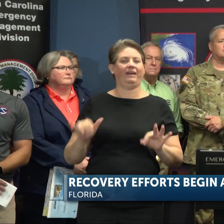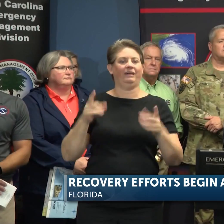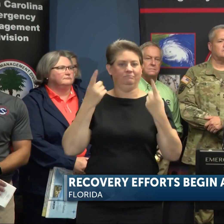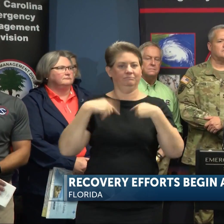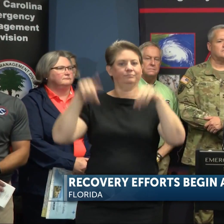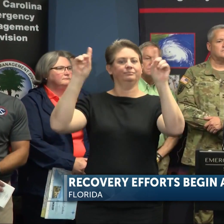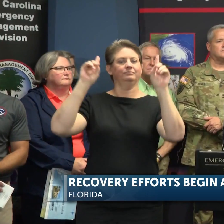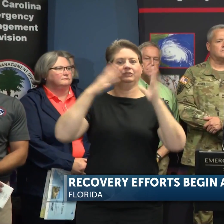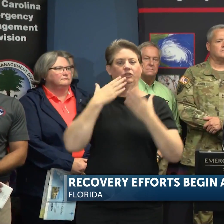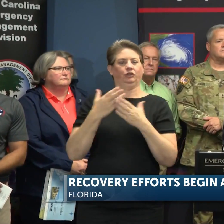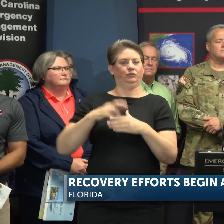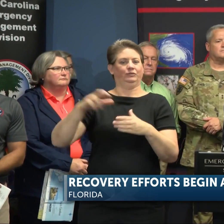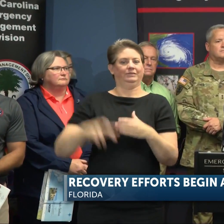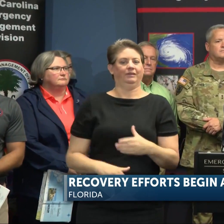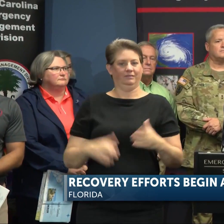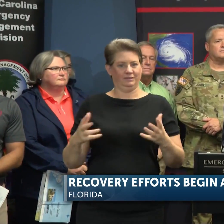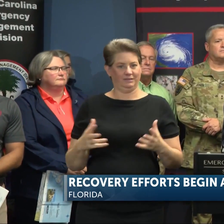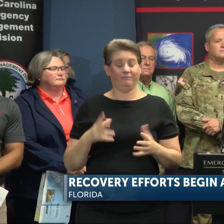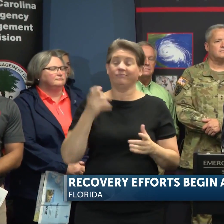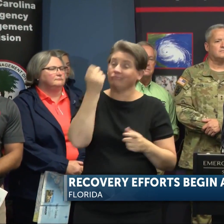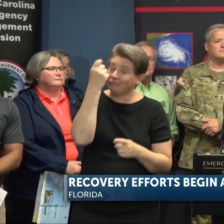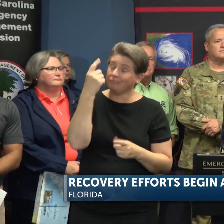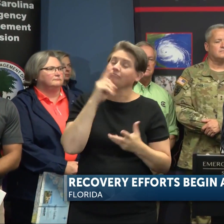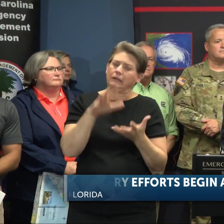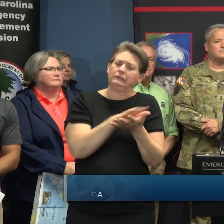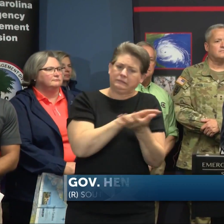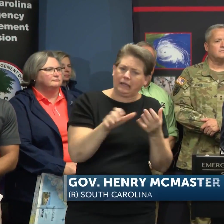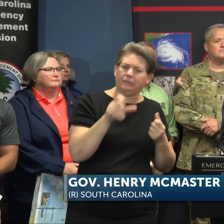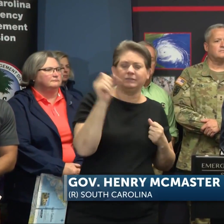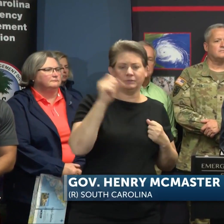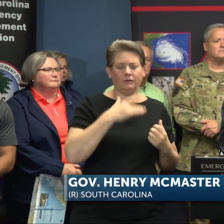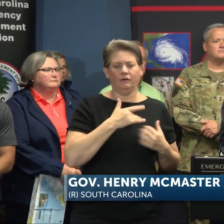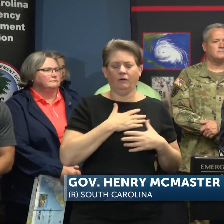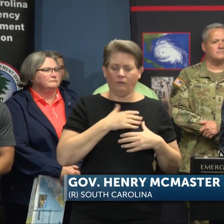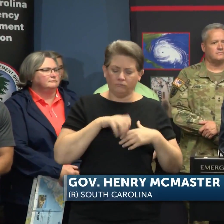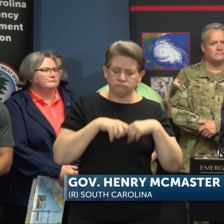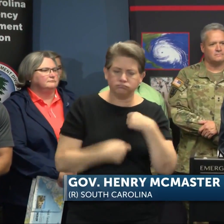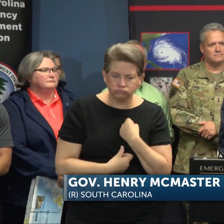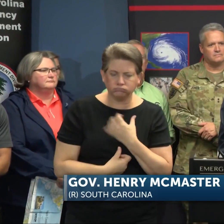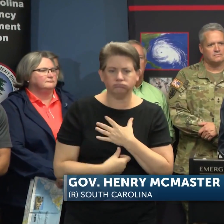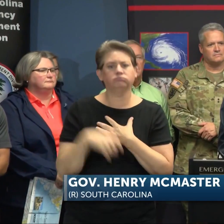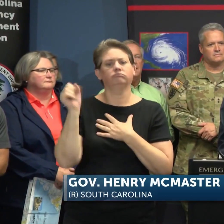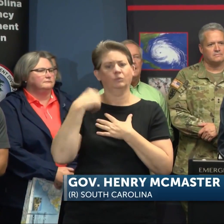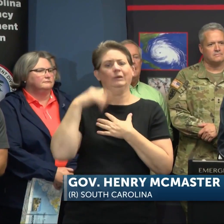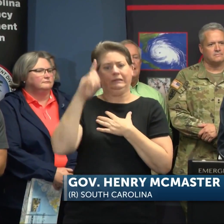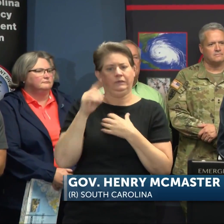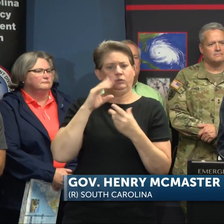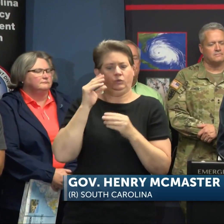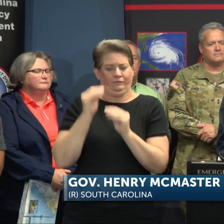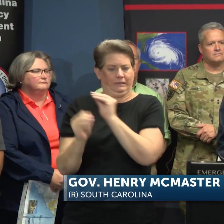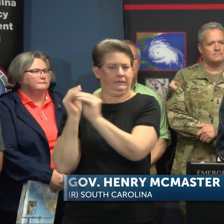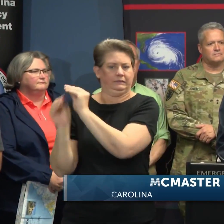SOUTH CAROLINA GOVERNOR HENRY MCMASTER GIVING AN UPDATE ON THE AFTERMATH. GOV. HENRY MCMASTER, (R) SOUTH CAROLINA: "THERE )S SOME HEARTBREAK, THERE )S WORK TO BE DONE. BUT ALL IN ALL, IT )S A, IT IS A GOOD STORY FOR SOUTH CAROLINA." BACK IN FLORIDA...IAN )S DEADLY PATH COULD BECOME